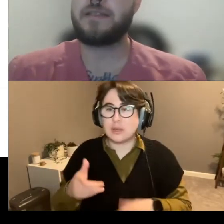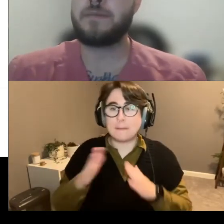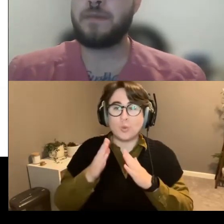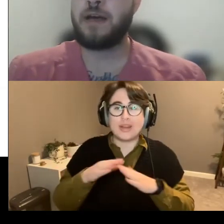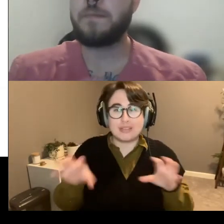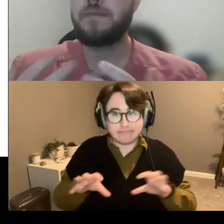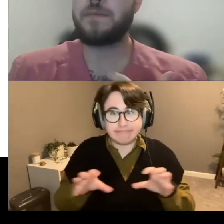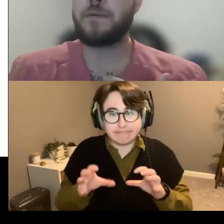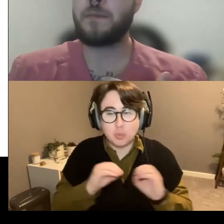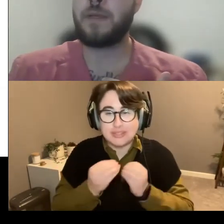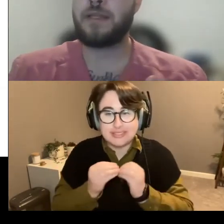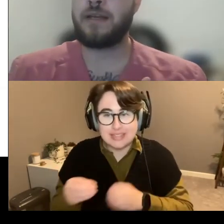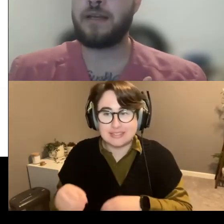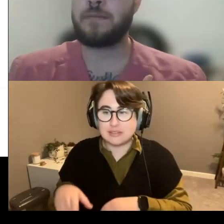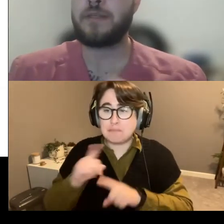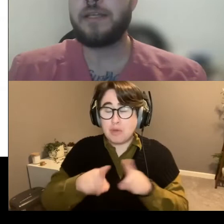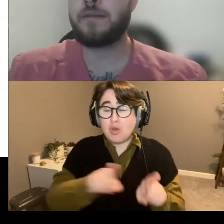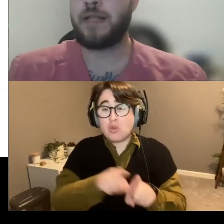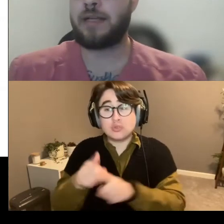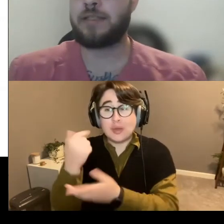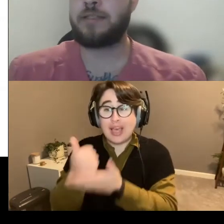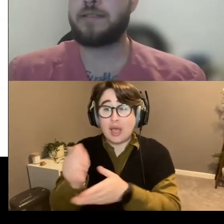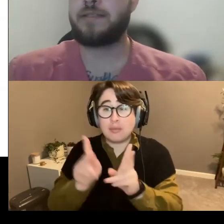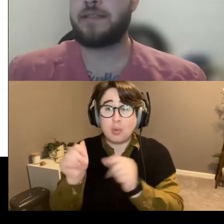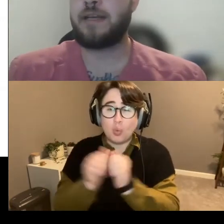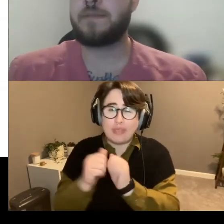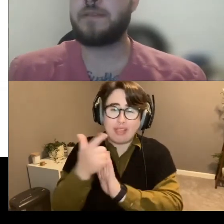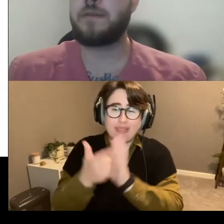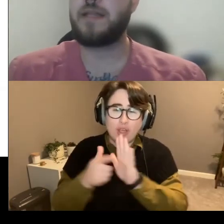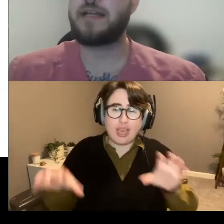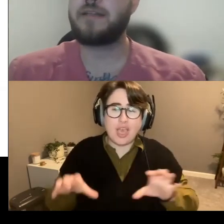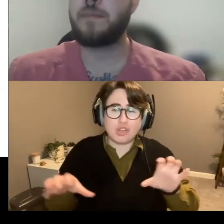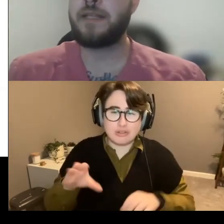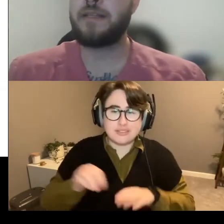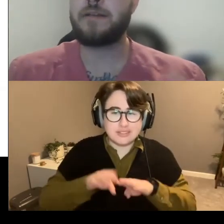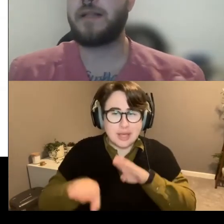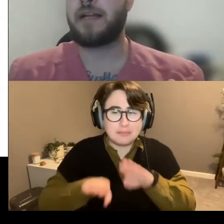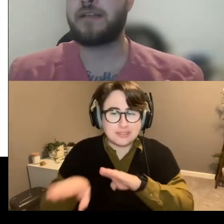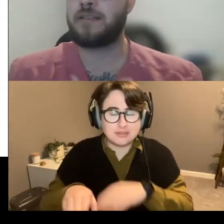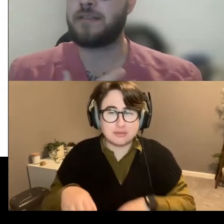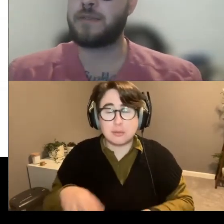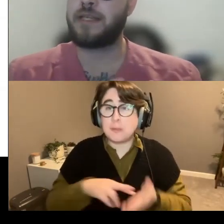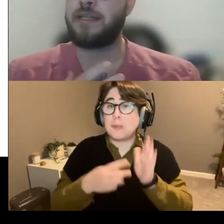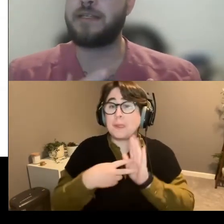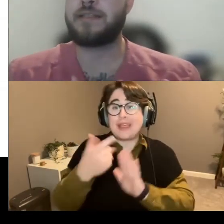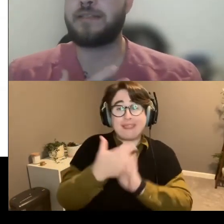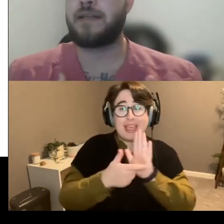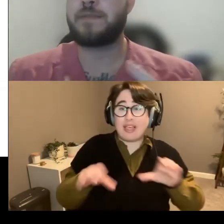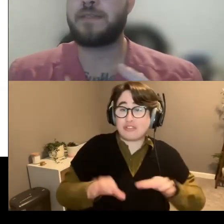is helping people with legal actions and steps. So that could be legal actions related to steps